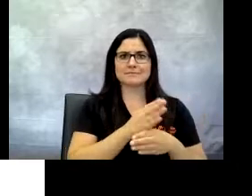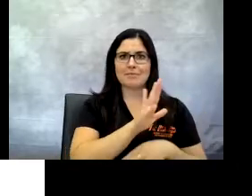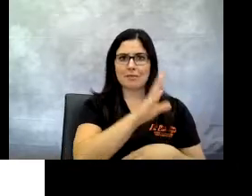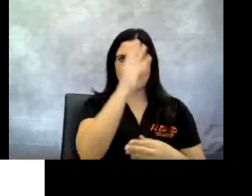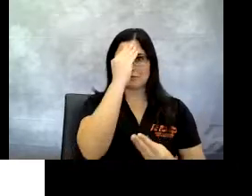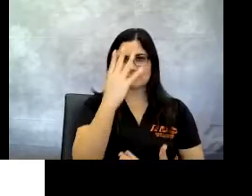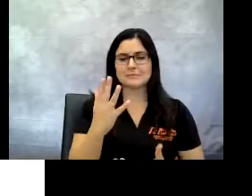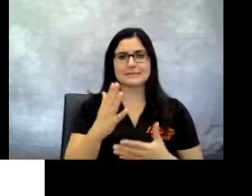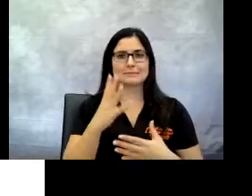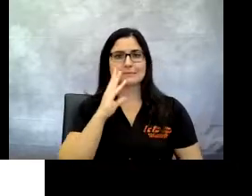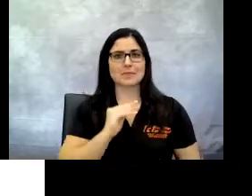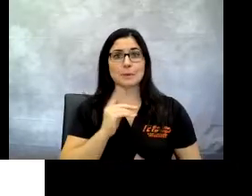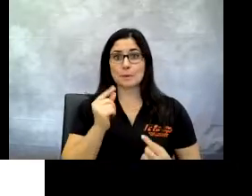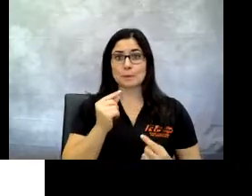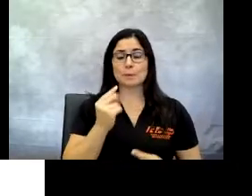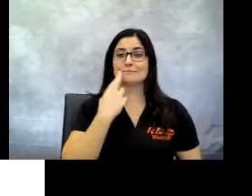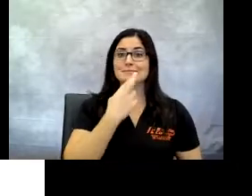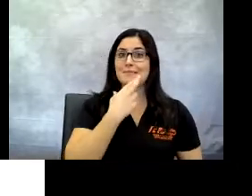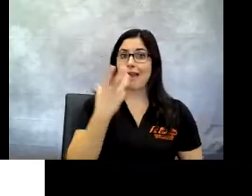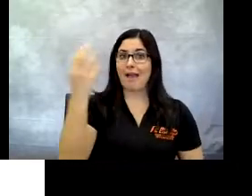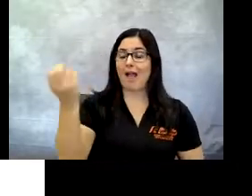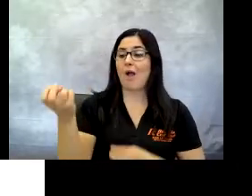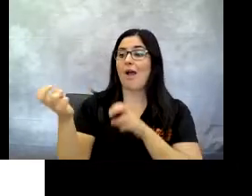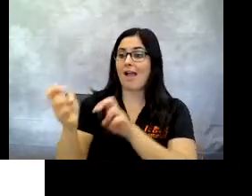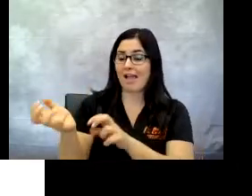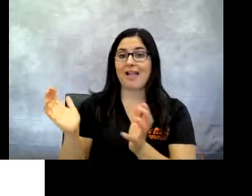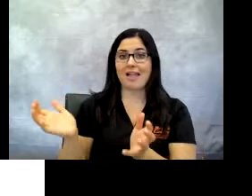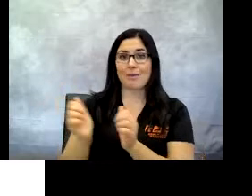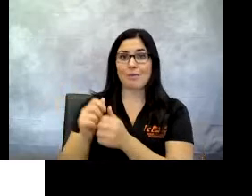They went out to eat with friends, and one of the friends told them